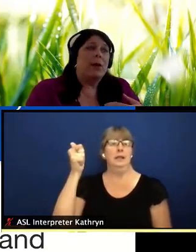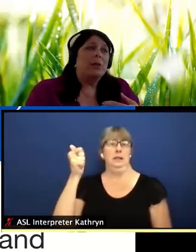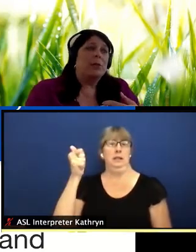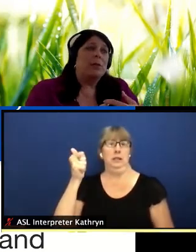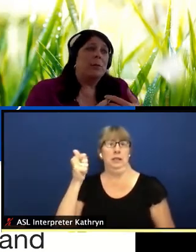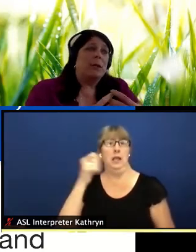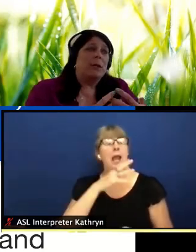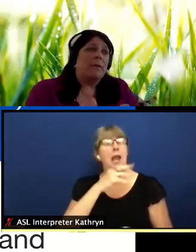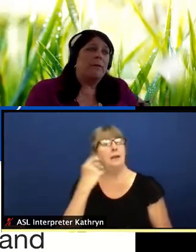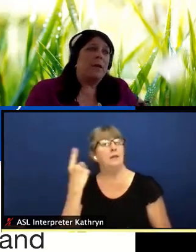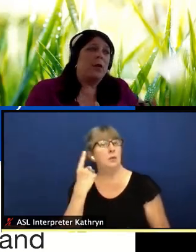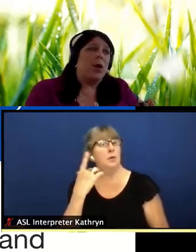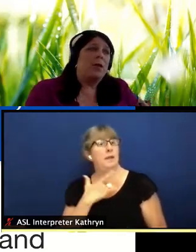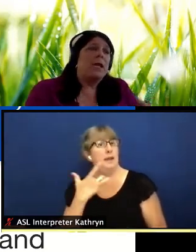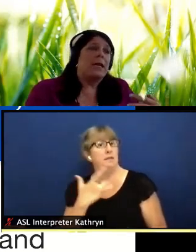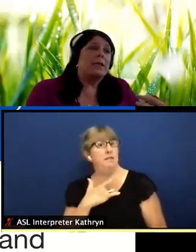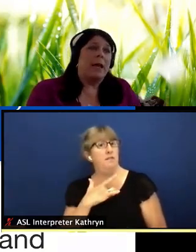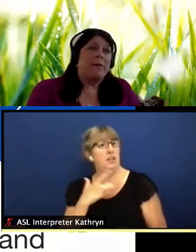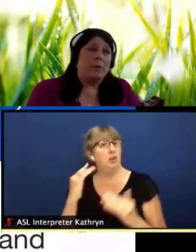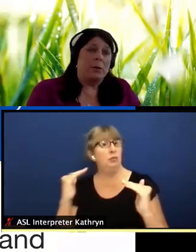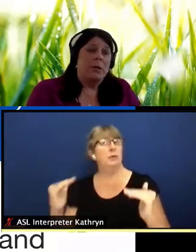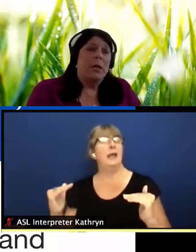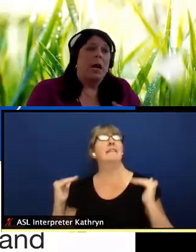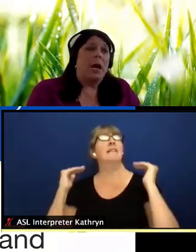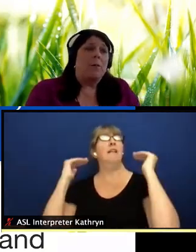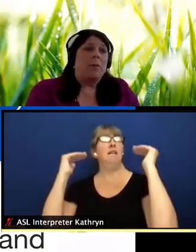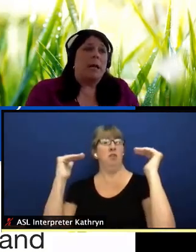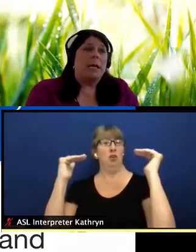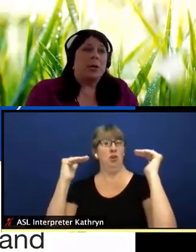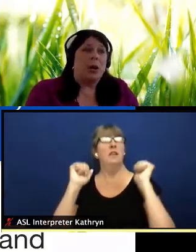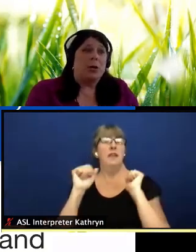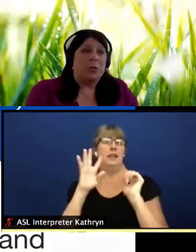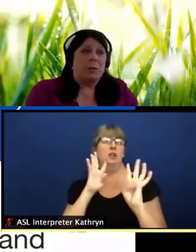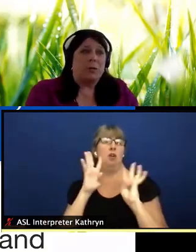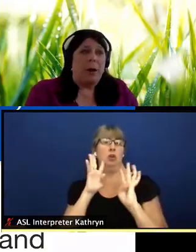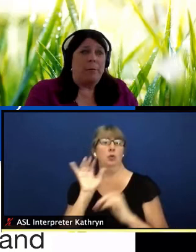also somebody that they feel on the next level, they can talk to as well.